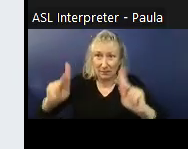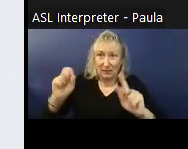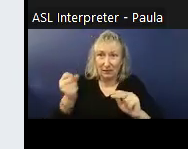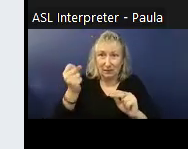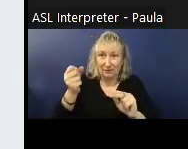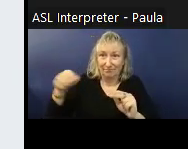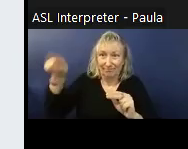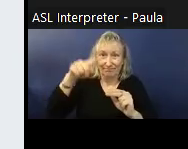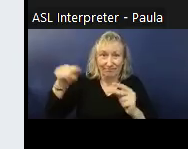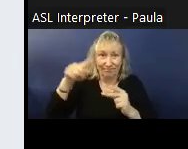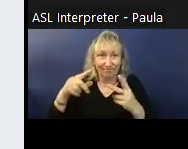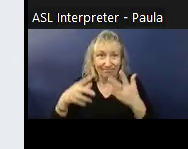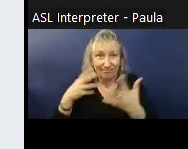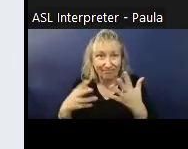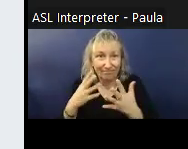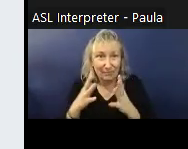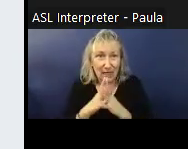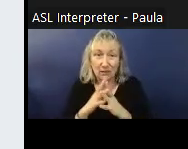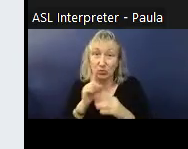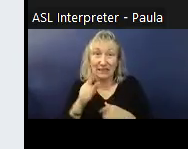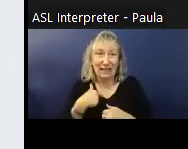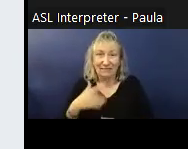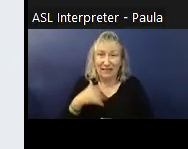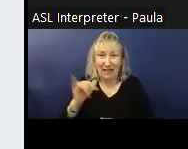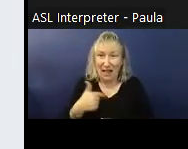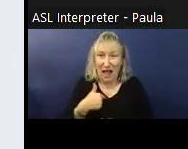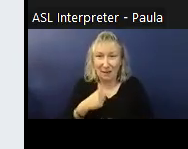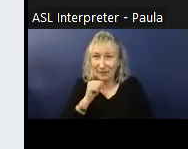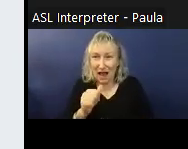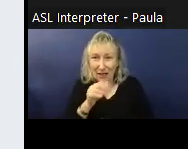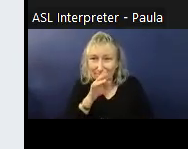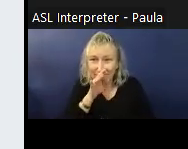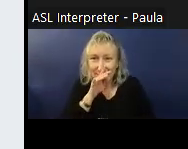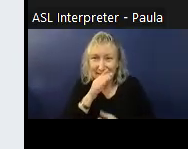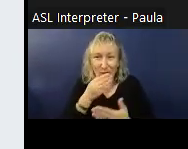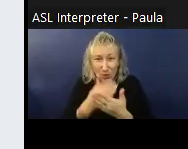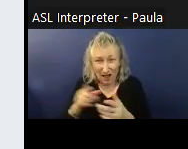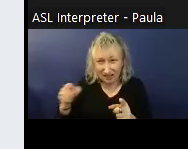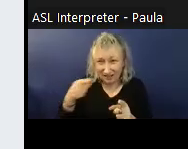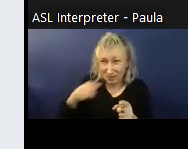miss that I feel like I'm butchering it a bit? No, I, I think you're doing good.